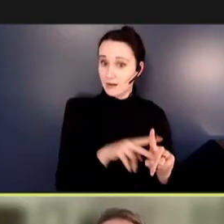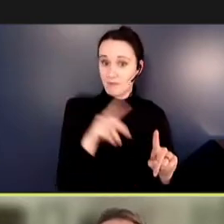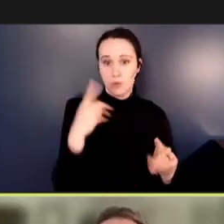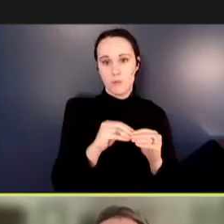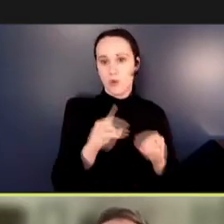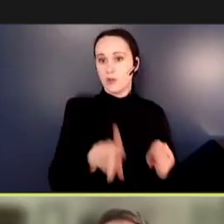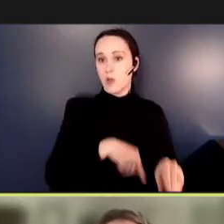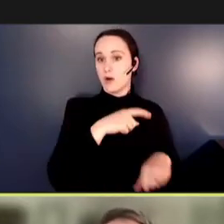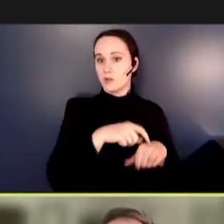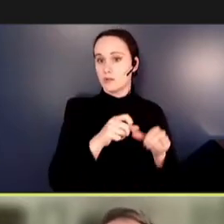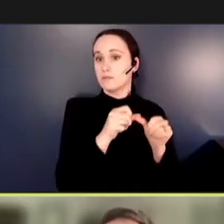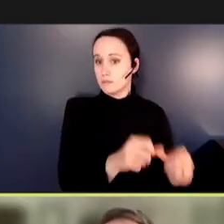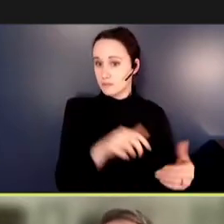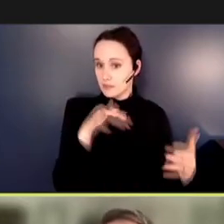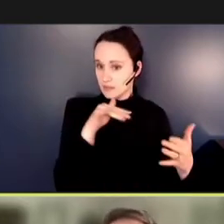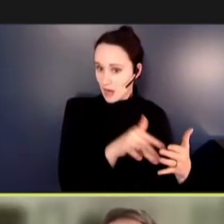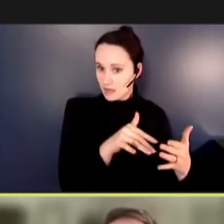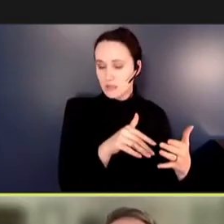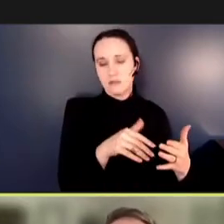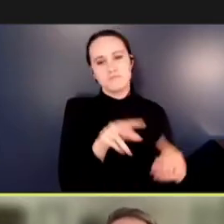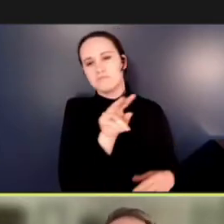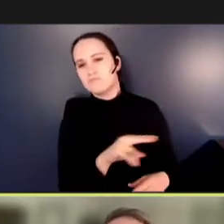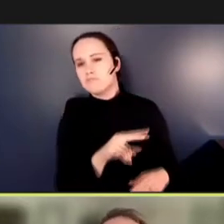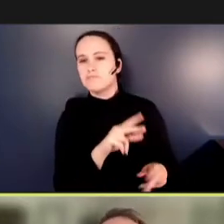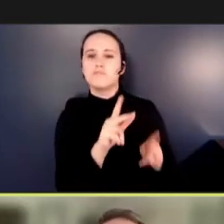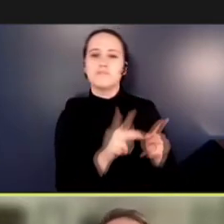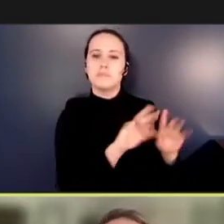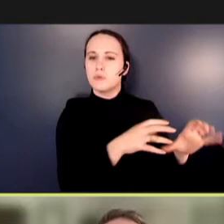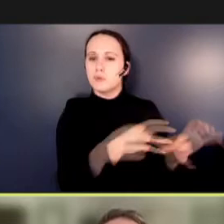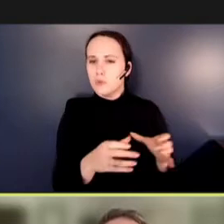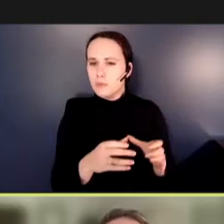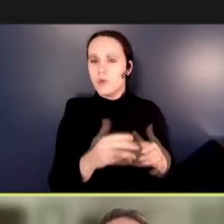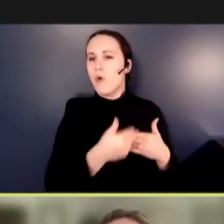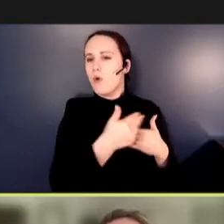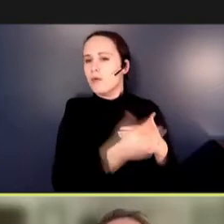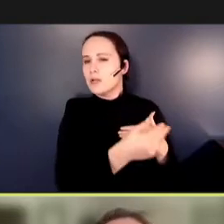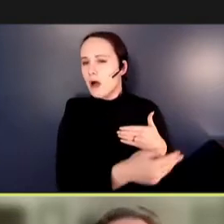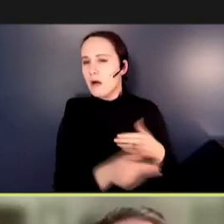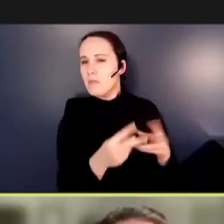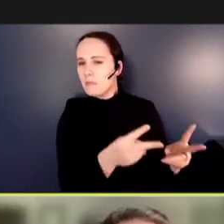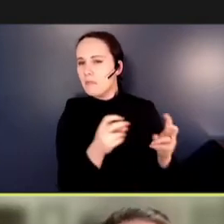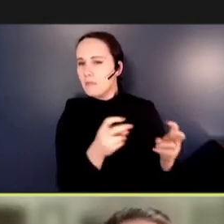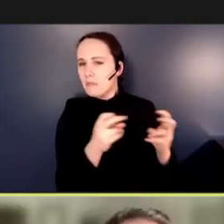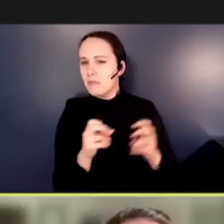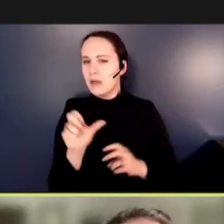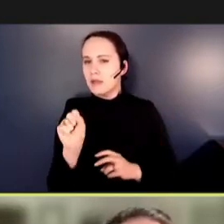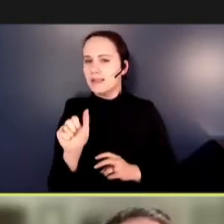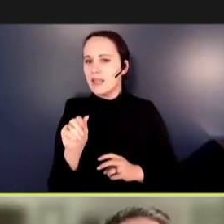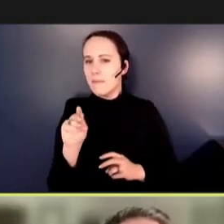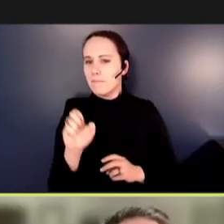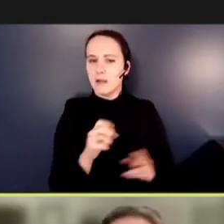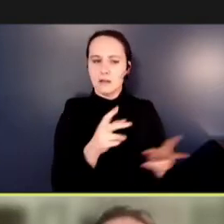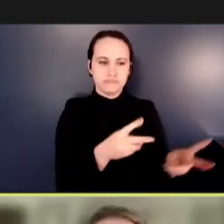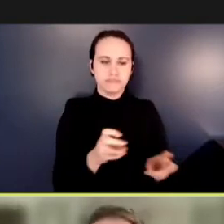that looks at populations over time taking samples. We really are able to get a dynamic